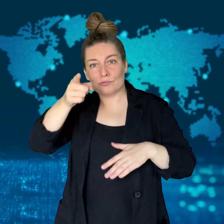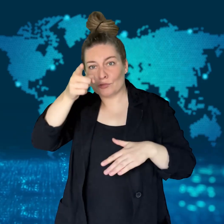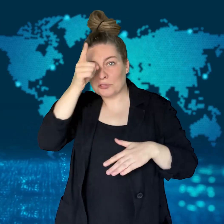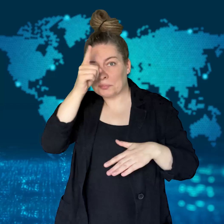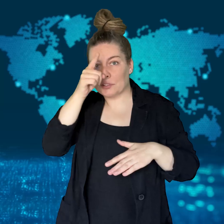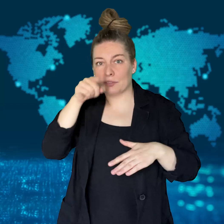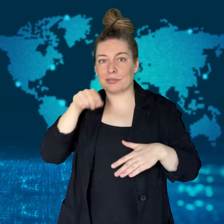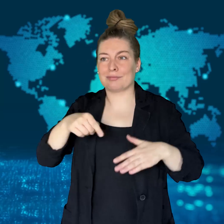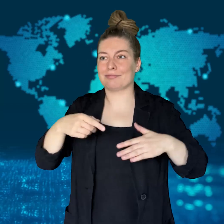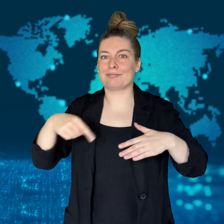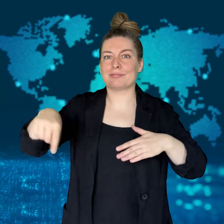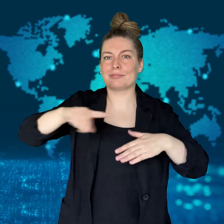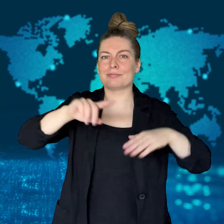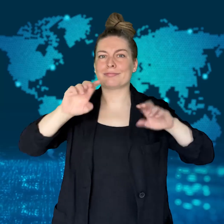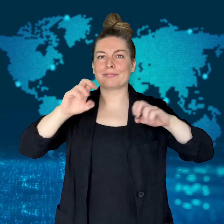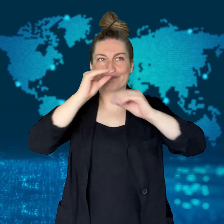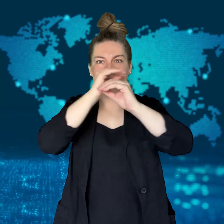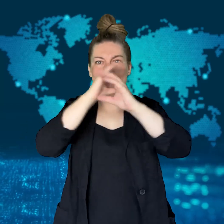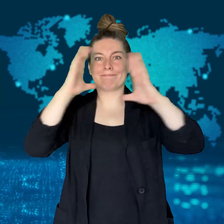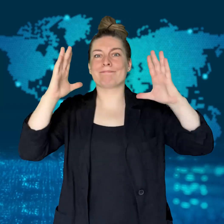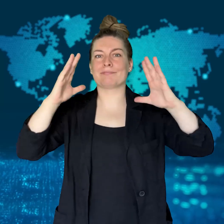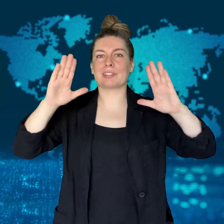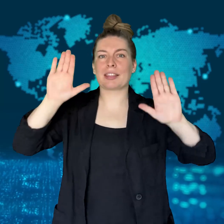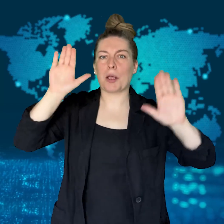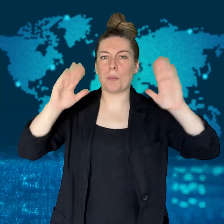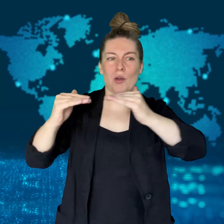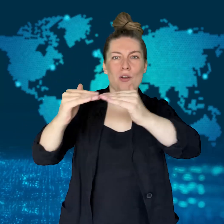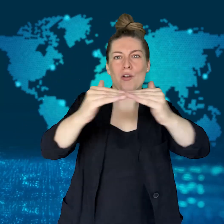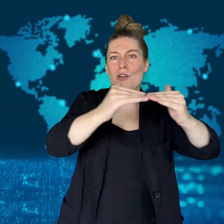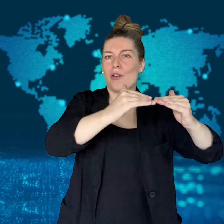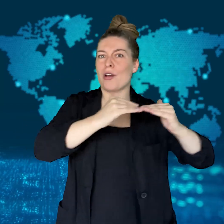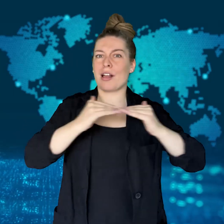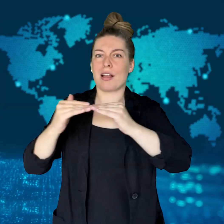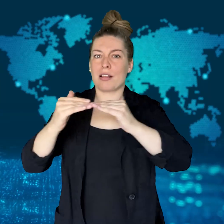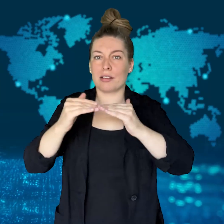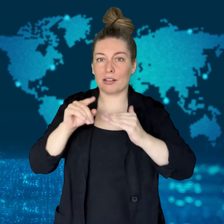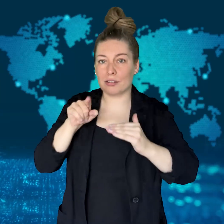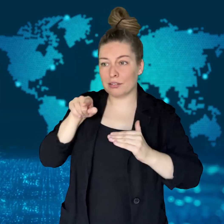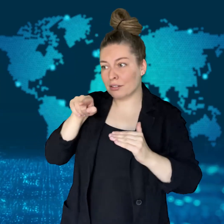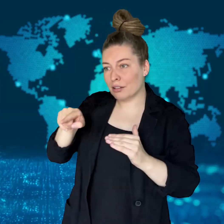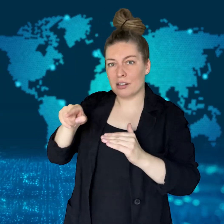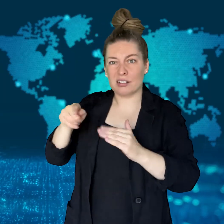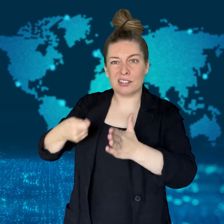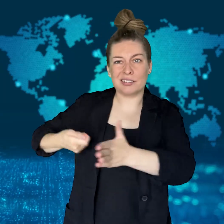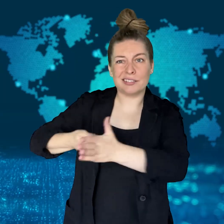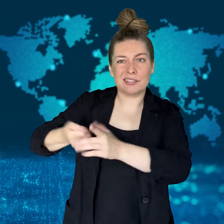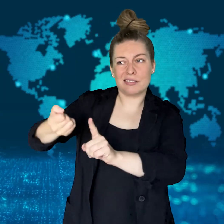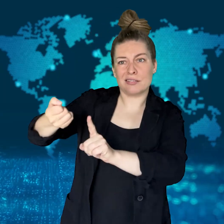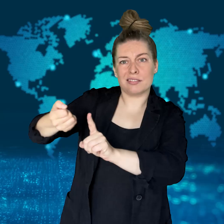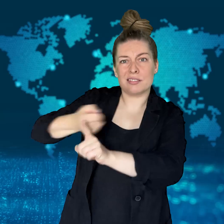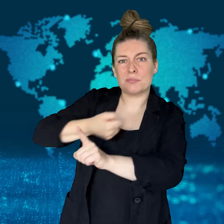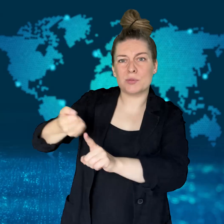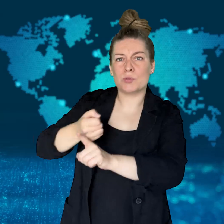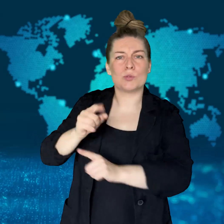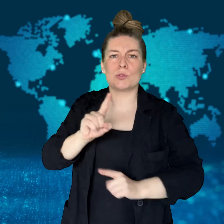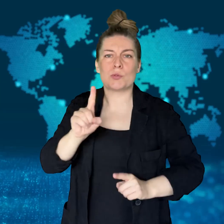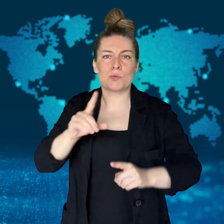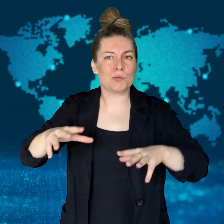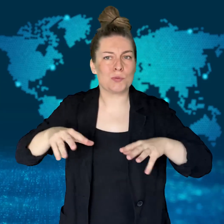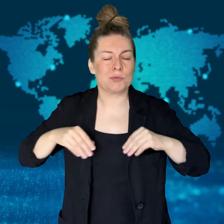absolutely unacceptable in our democracy.